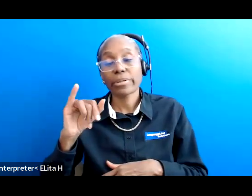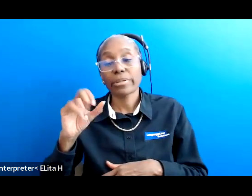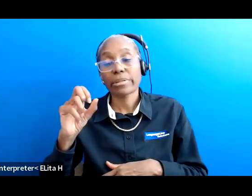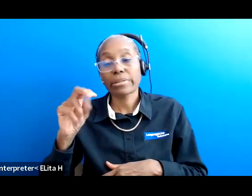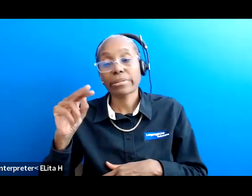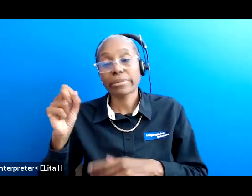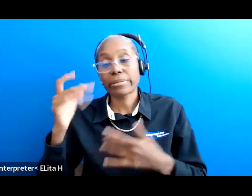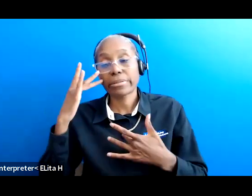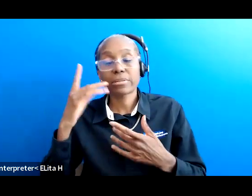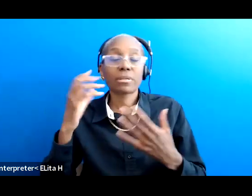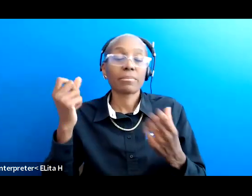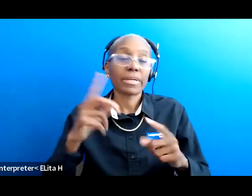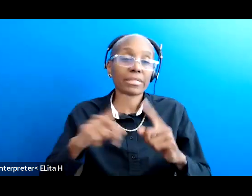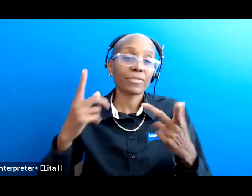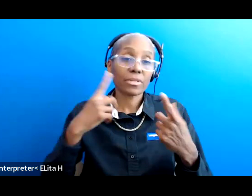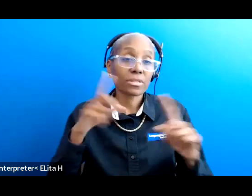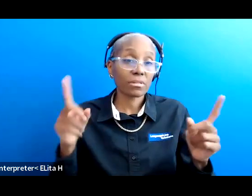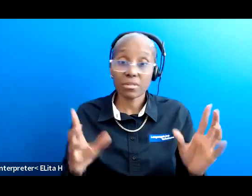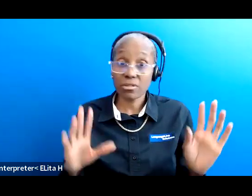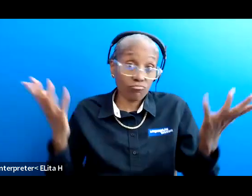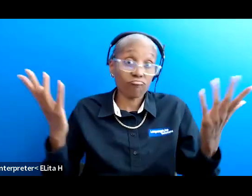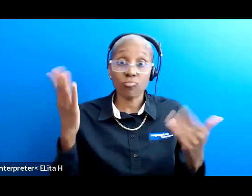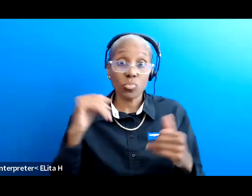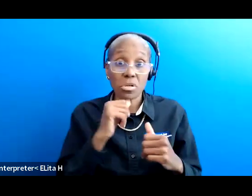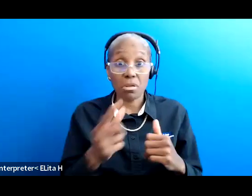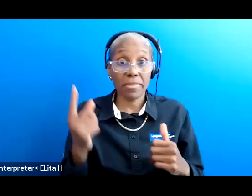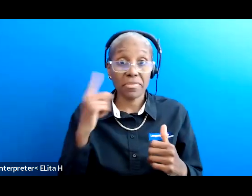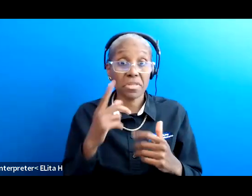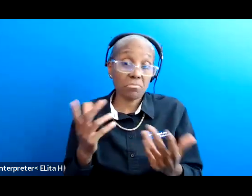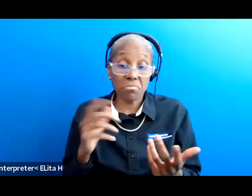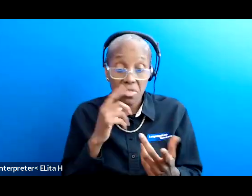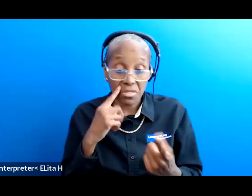of things that are quite successful. So there's no reason why we shouldn't think this wouldn't be successful as well.